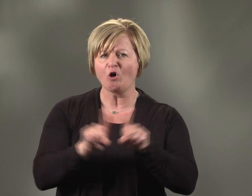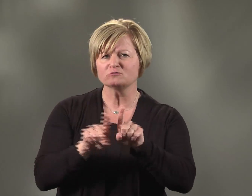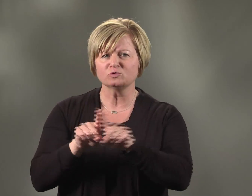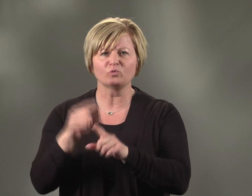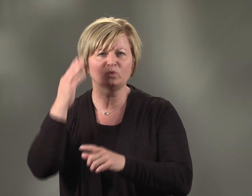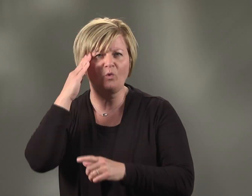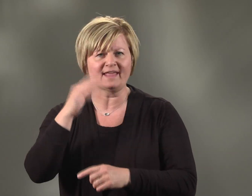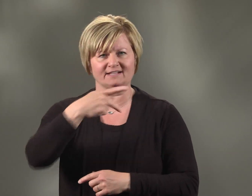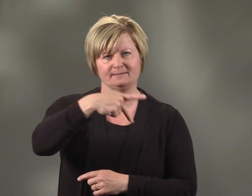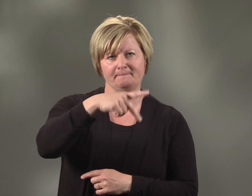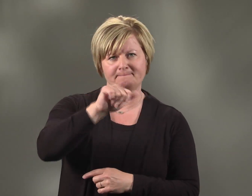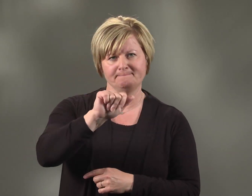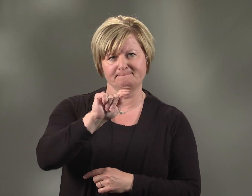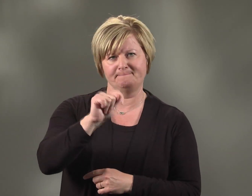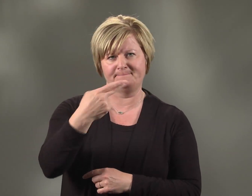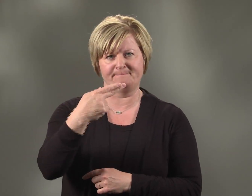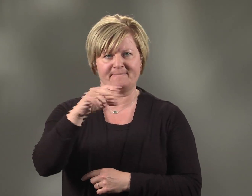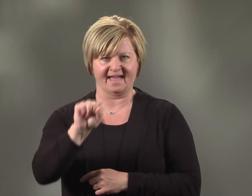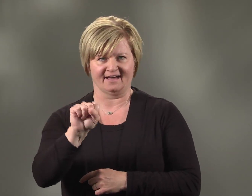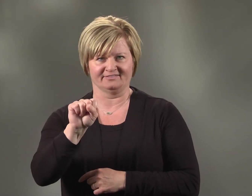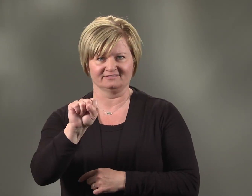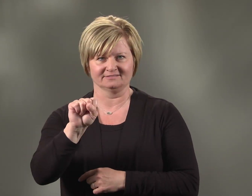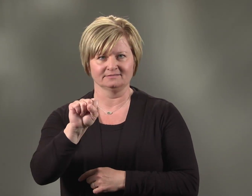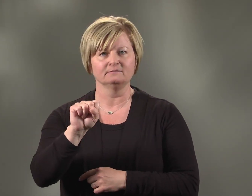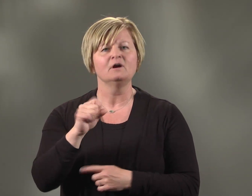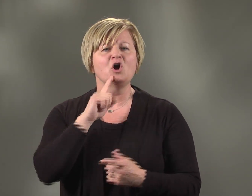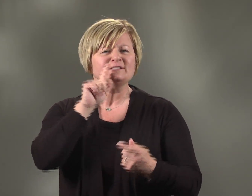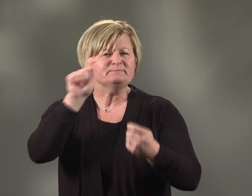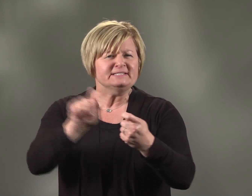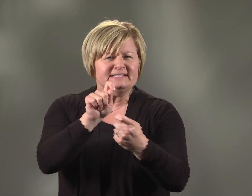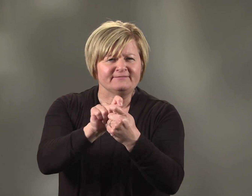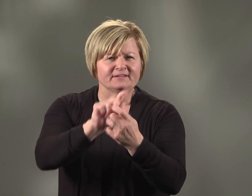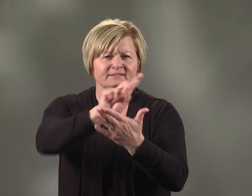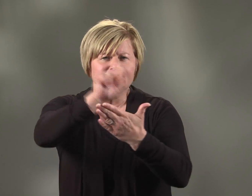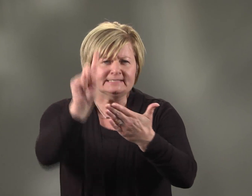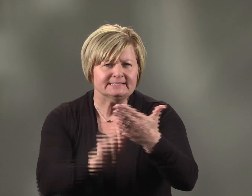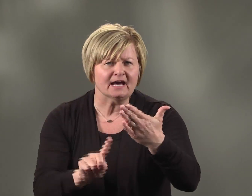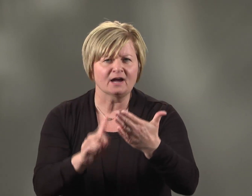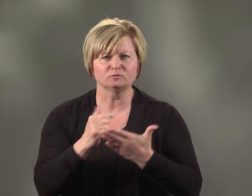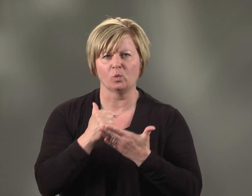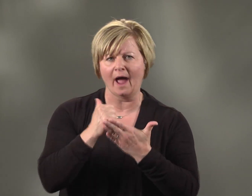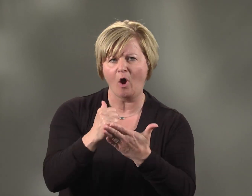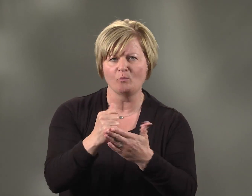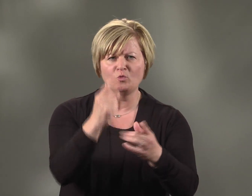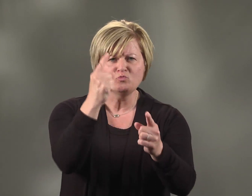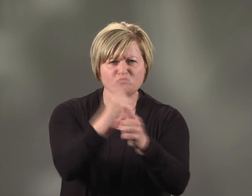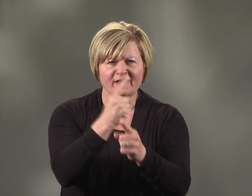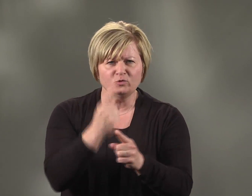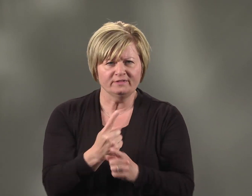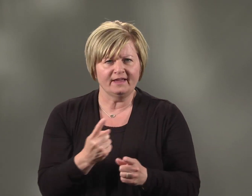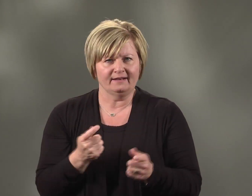also known as PATHS, are specifically designed to help regulate anxiety